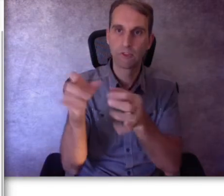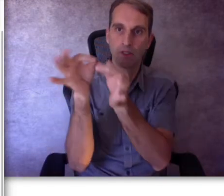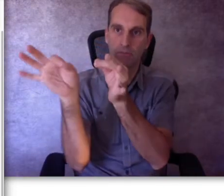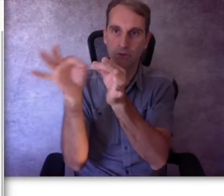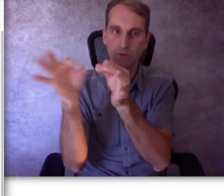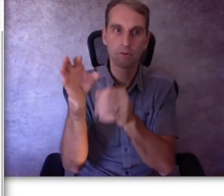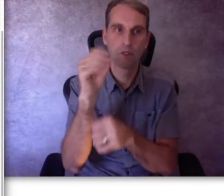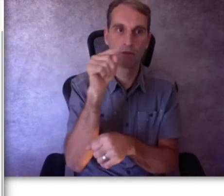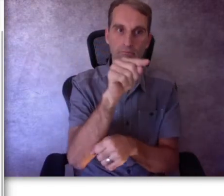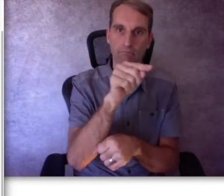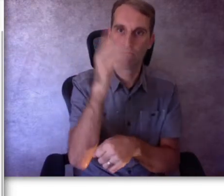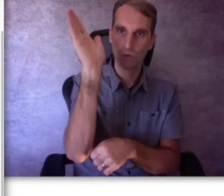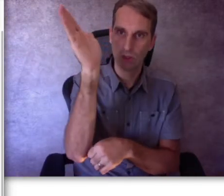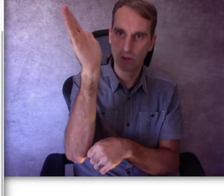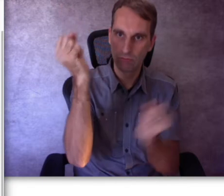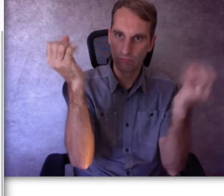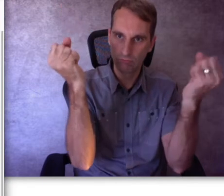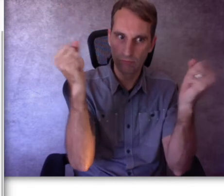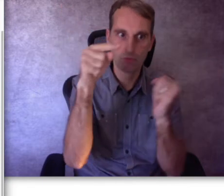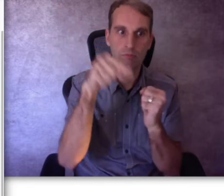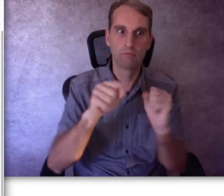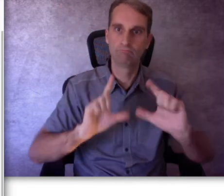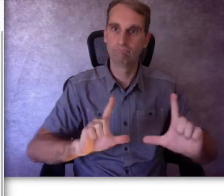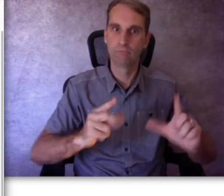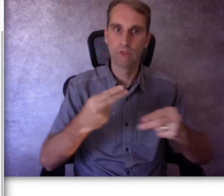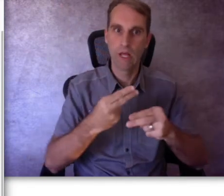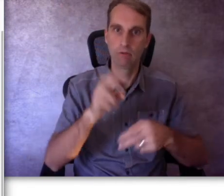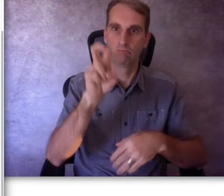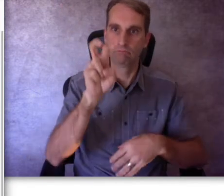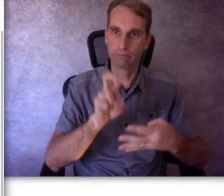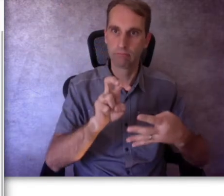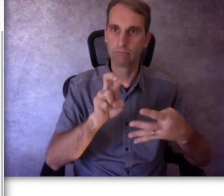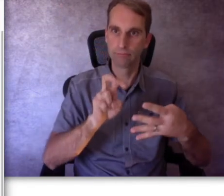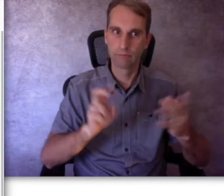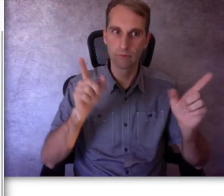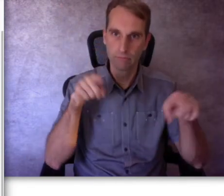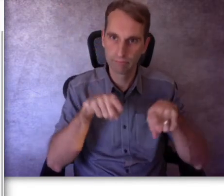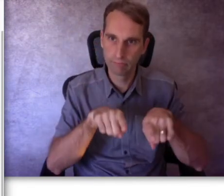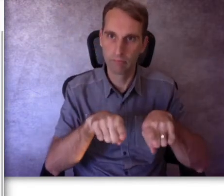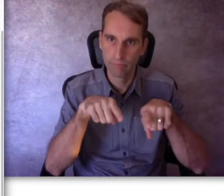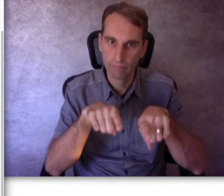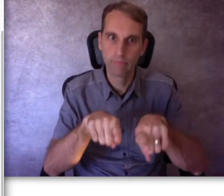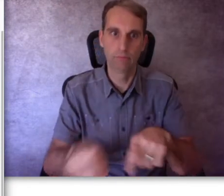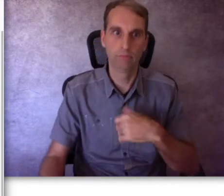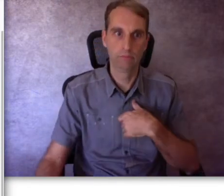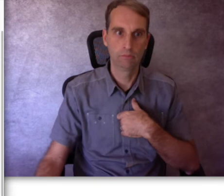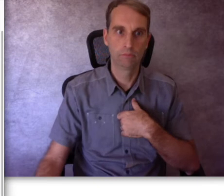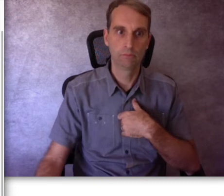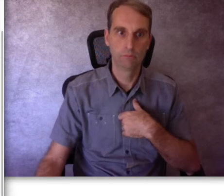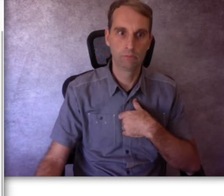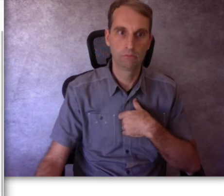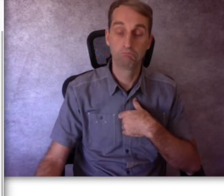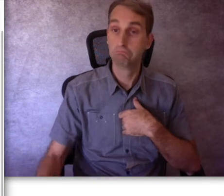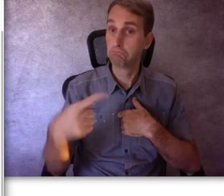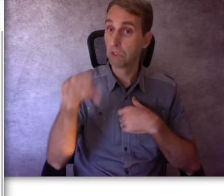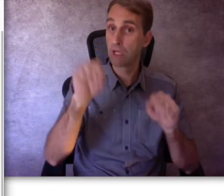The timing is aligned with the captions and presentation.